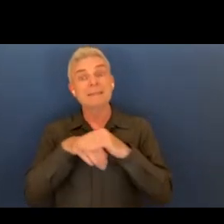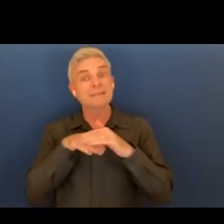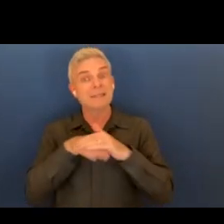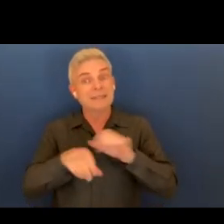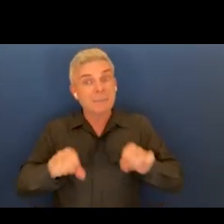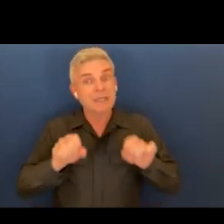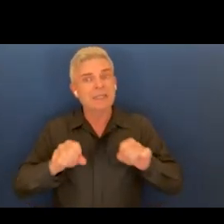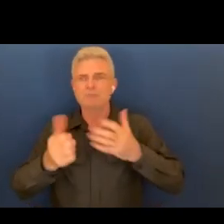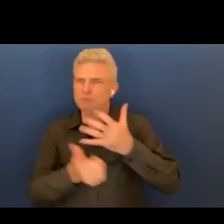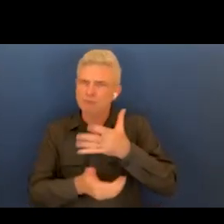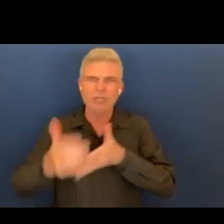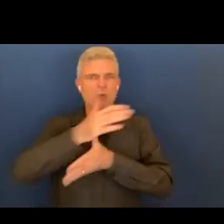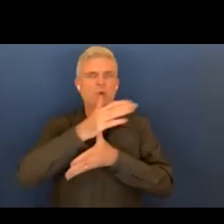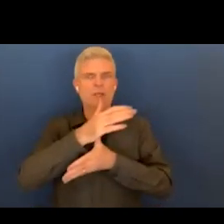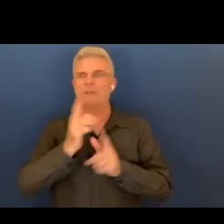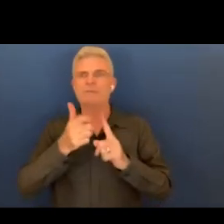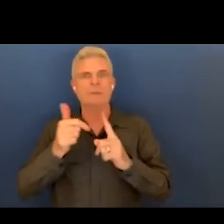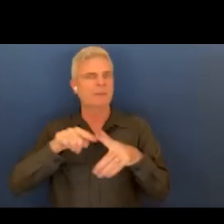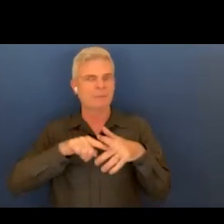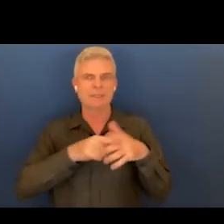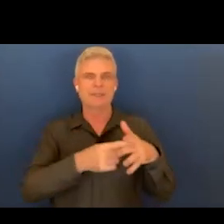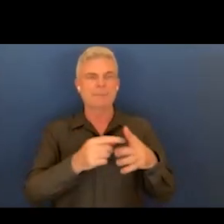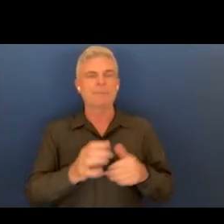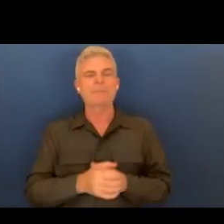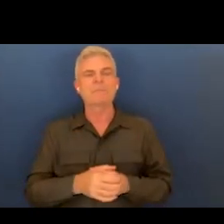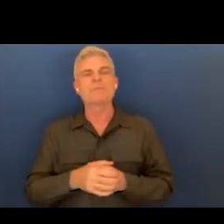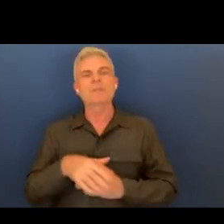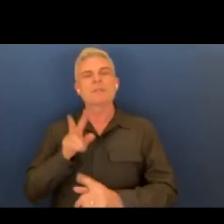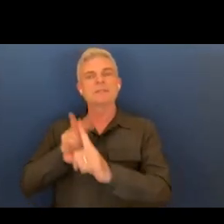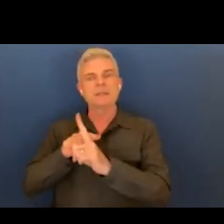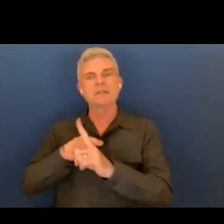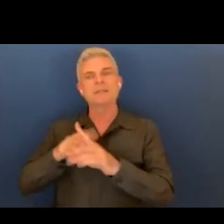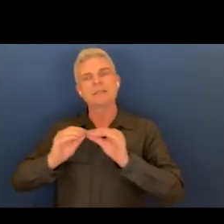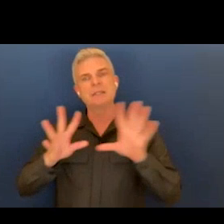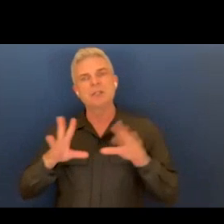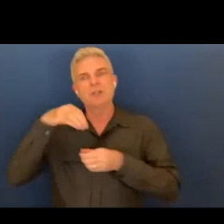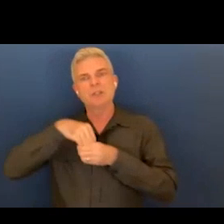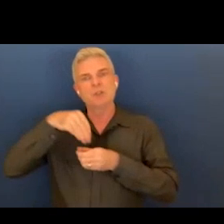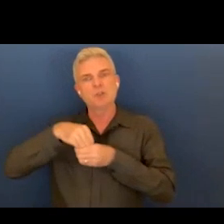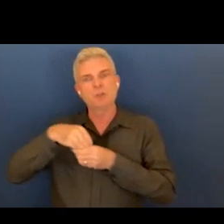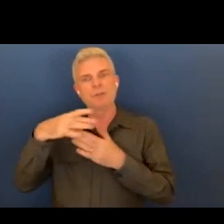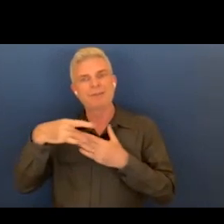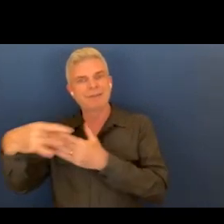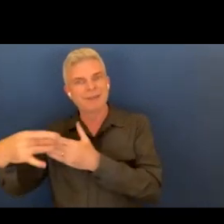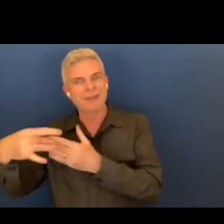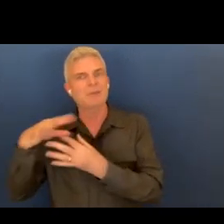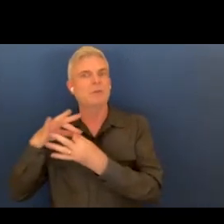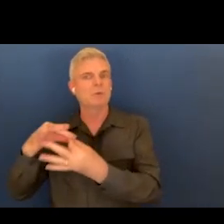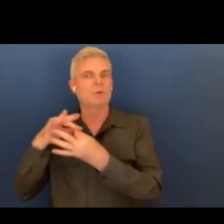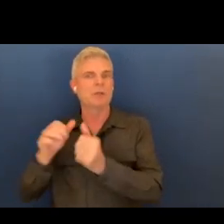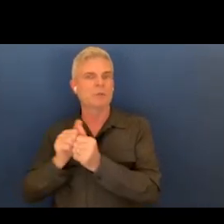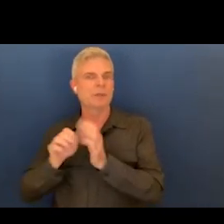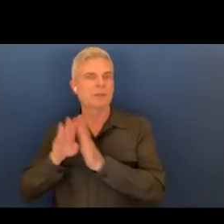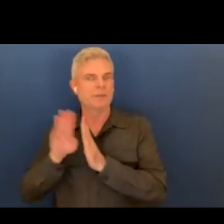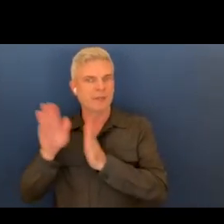Make accessibility a priority from the beginning. Assign a clear internal lead to coordinate with